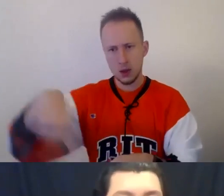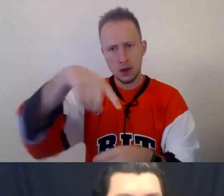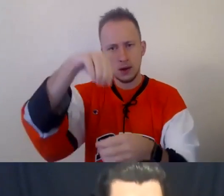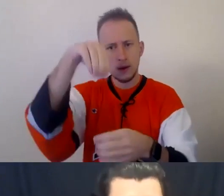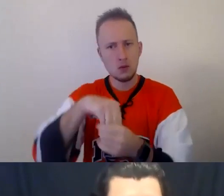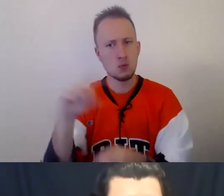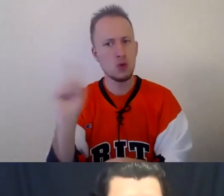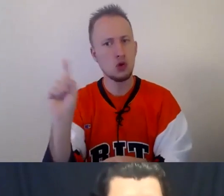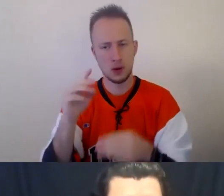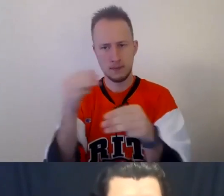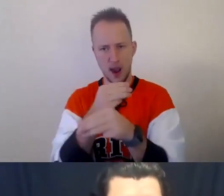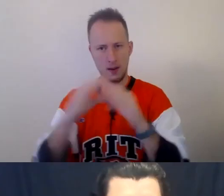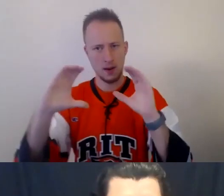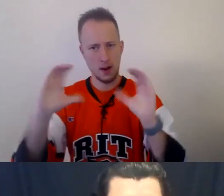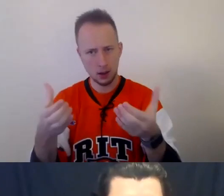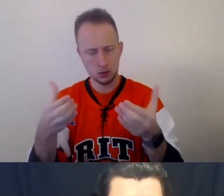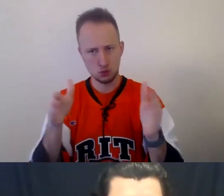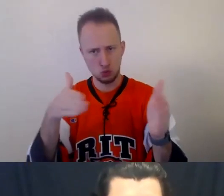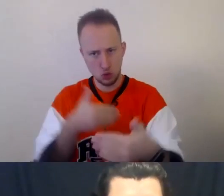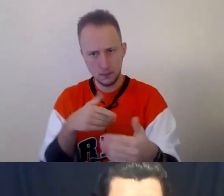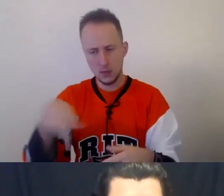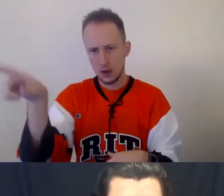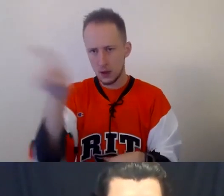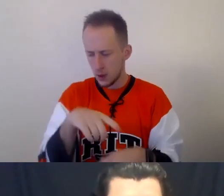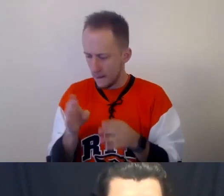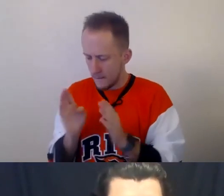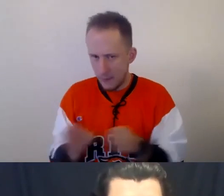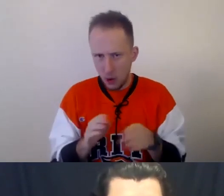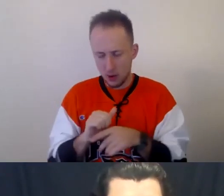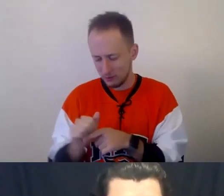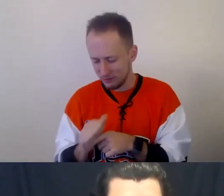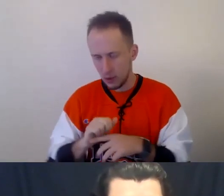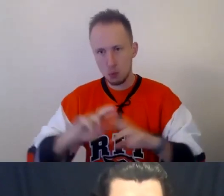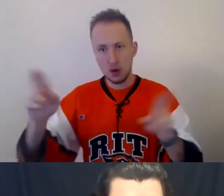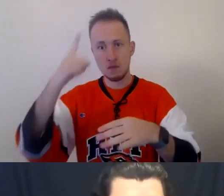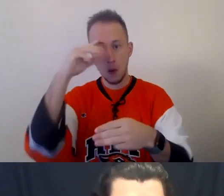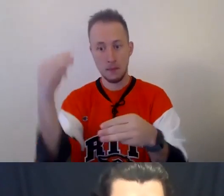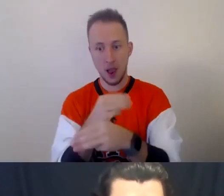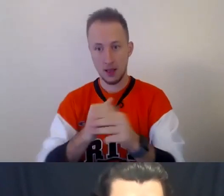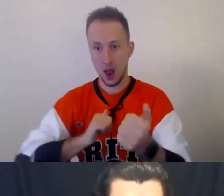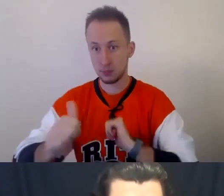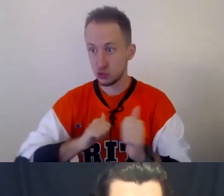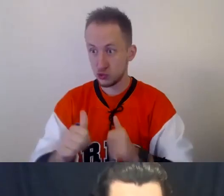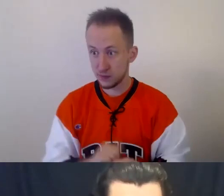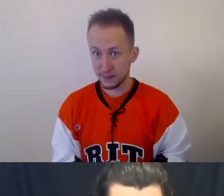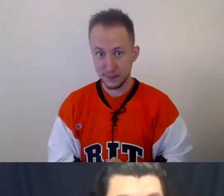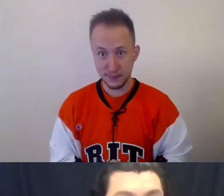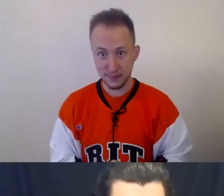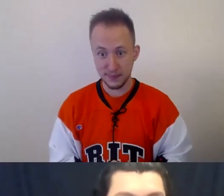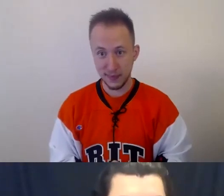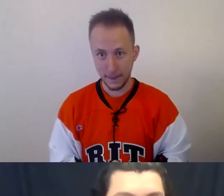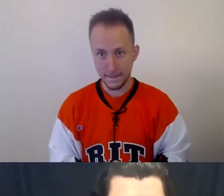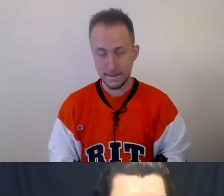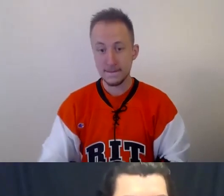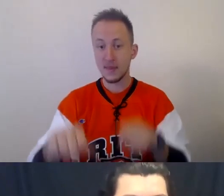Matt: and right now, you are in your math classroom, preparing to get ready for the Math Competition, OK?